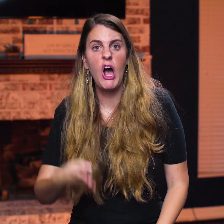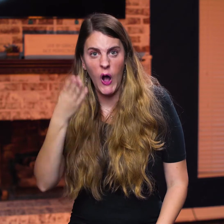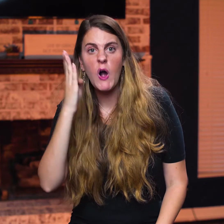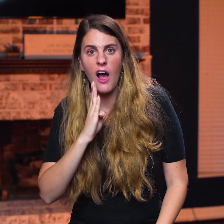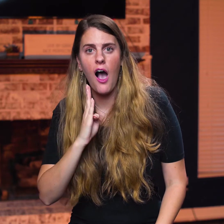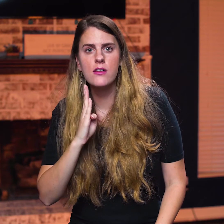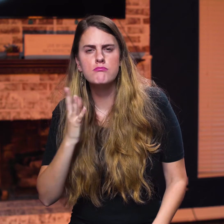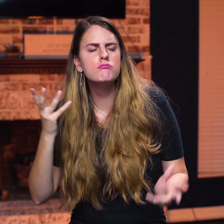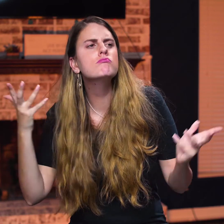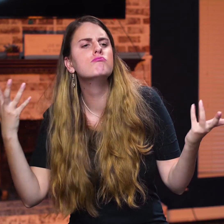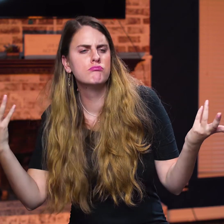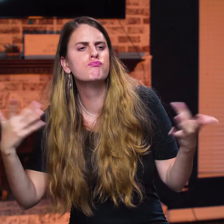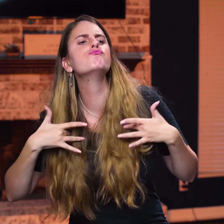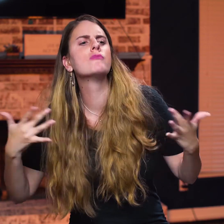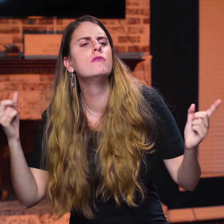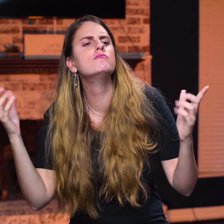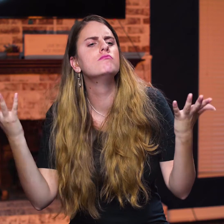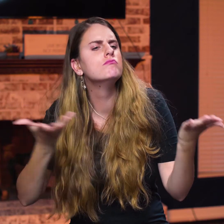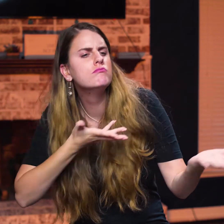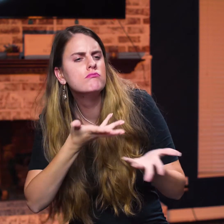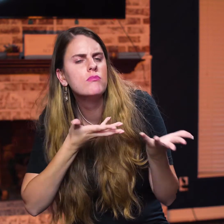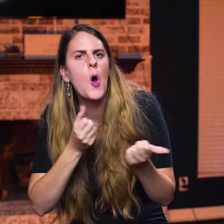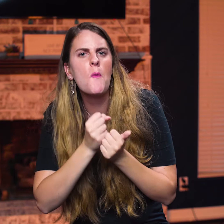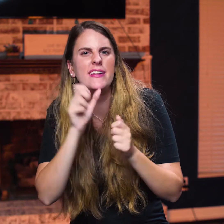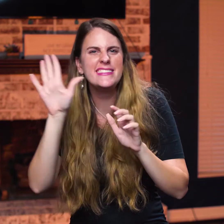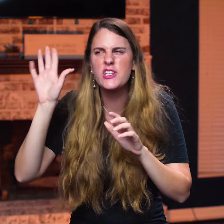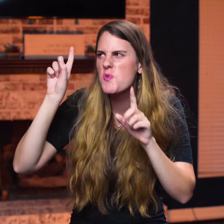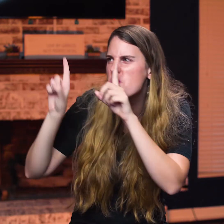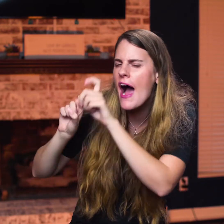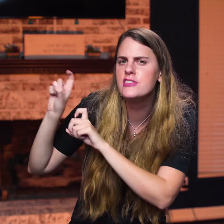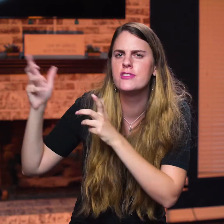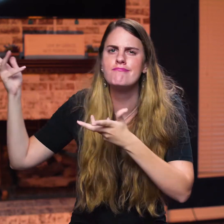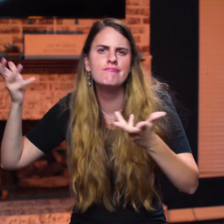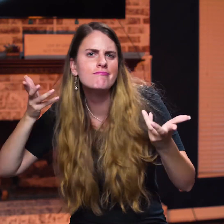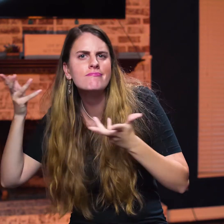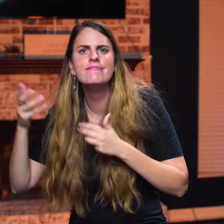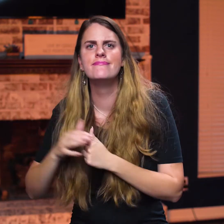God meets him in his questions.